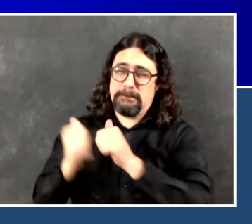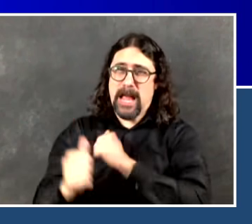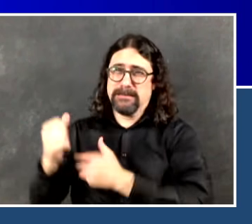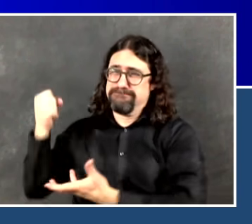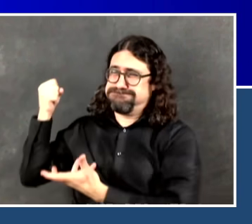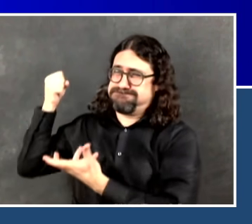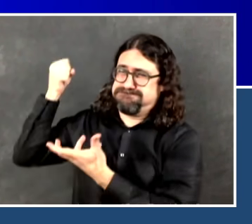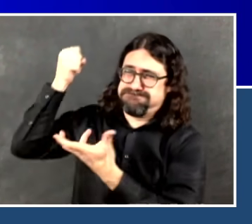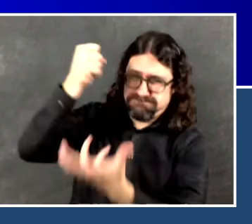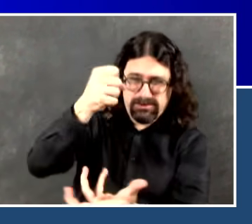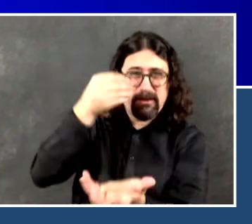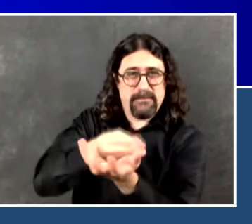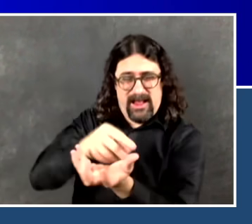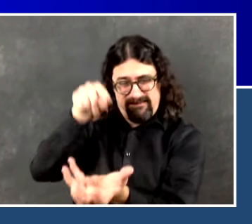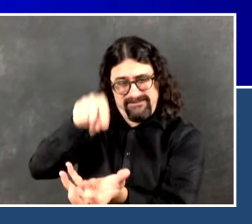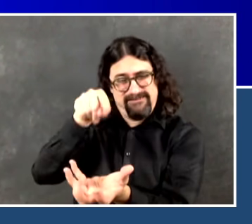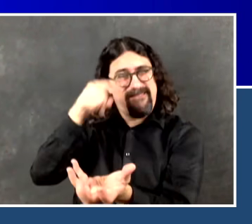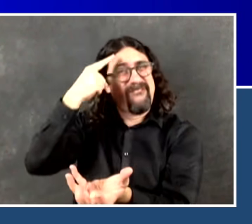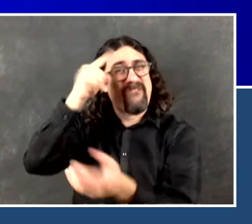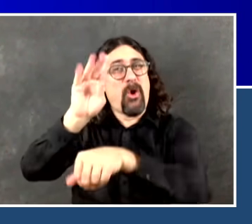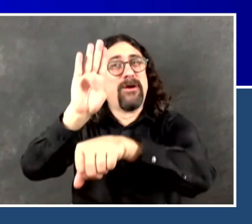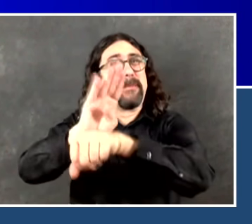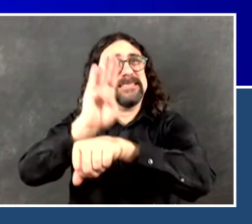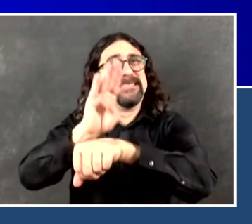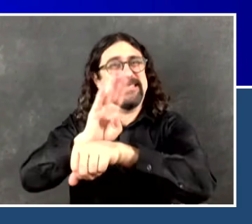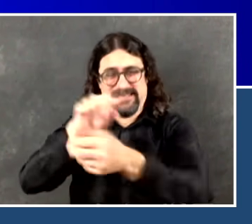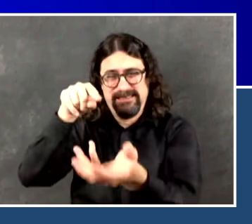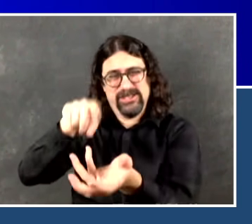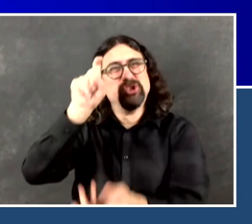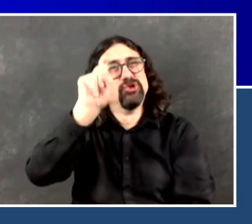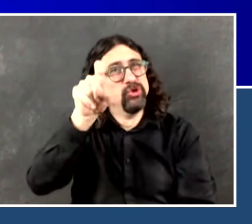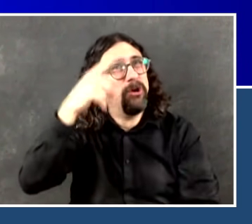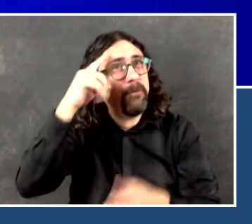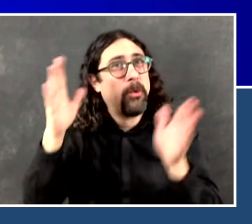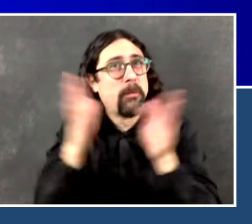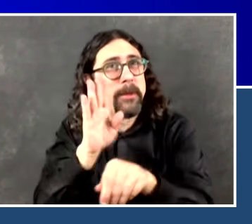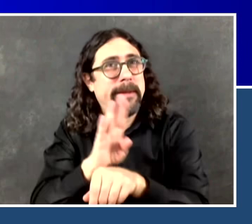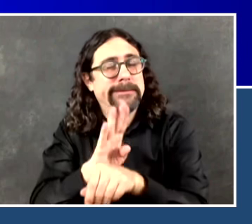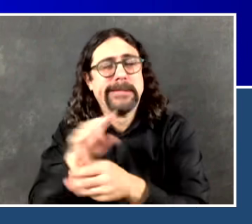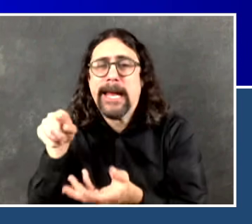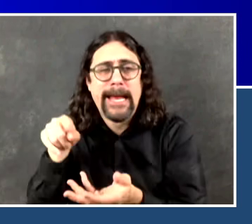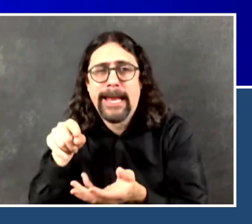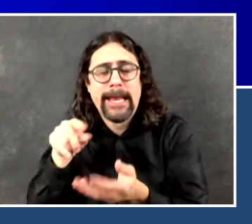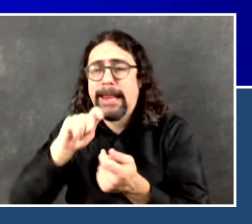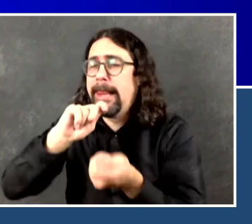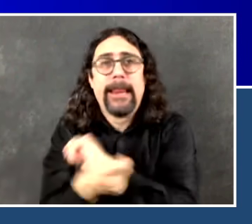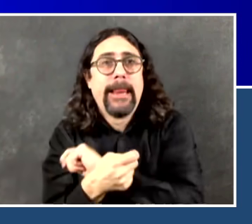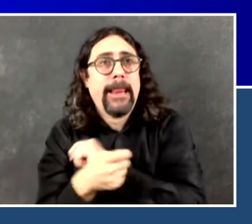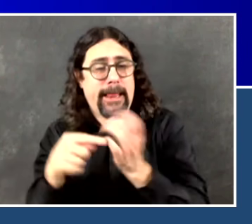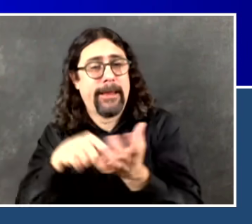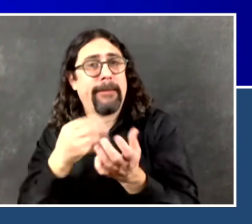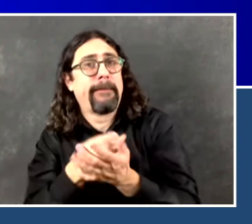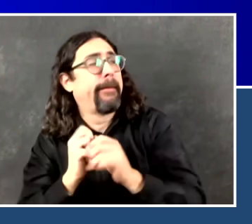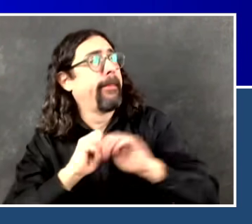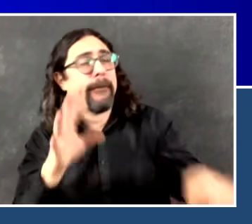ABOUT A PAYDAY FOR THOSE WHO ARE ALREADY WEALTHY EACH AND PRIVILEGED. NOT THOSE